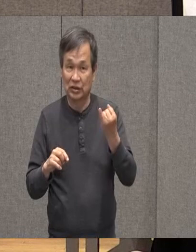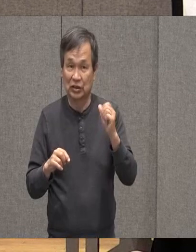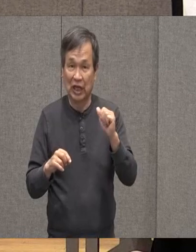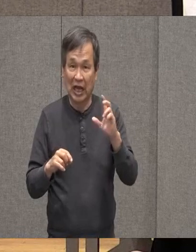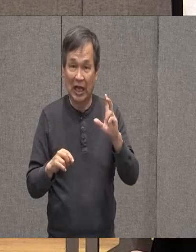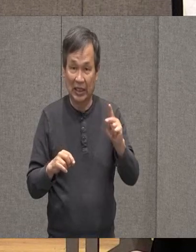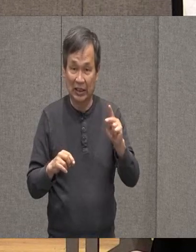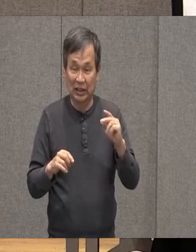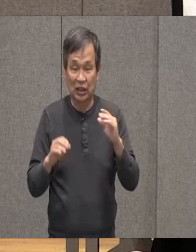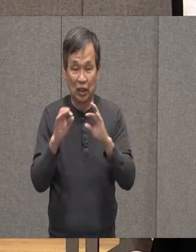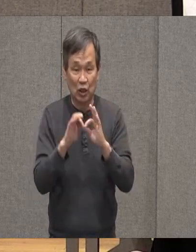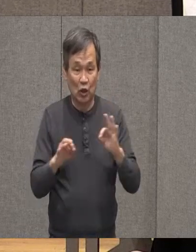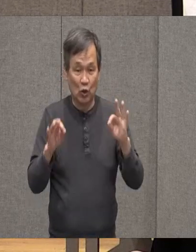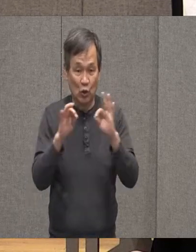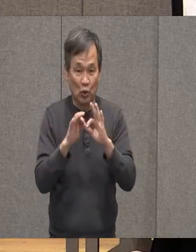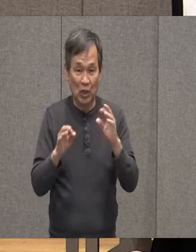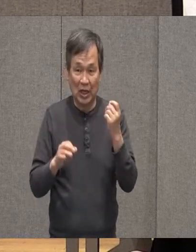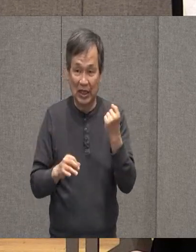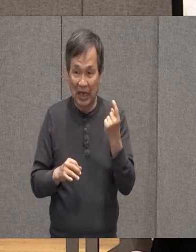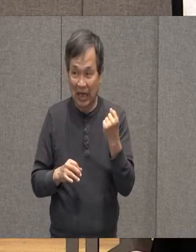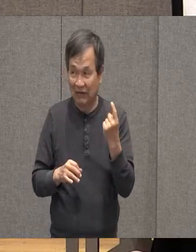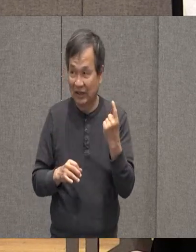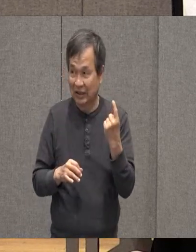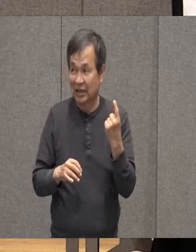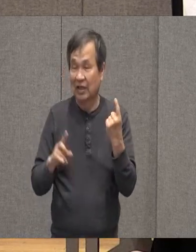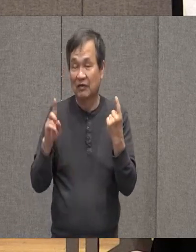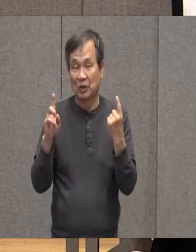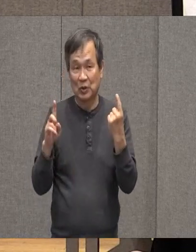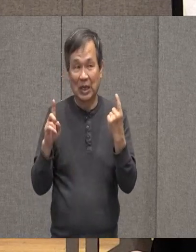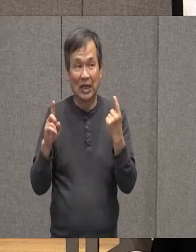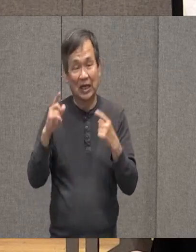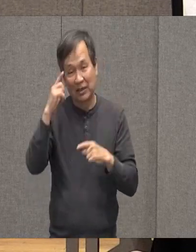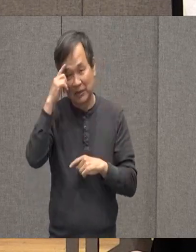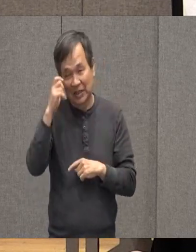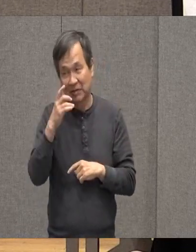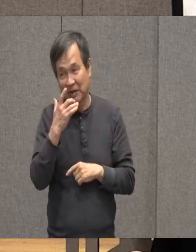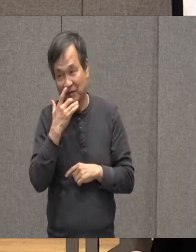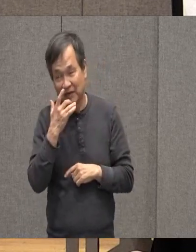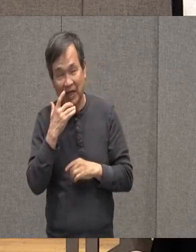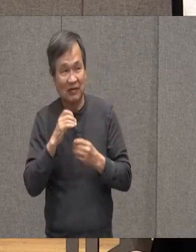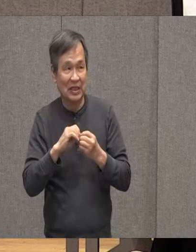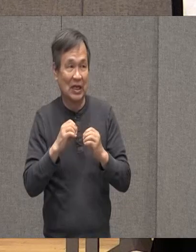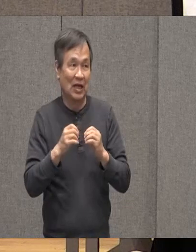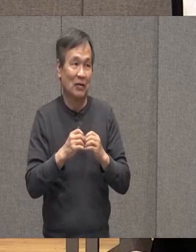So because it's one of my favorite numbers the answer I'm gonna subtract.